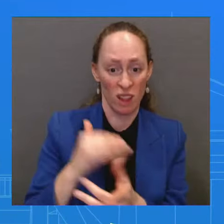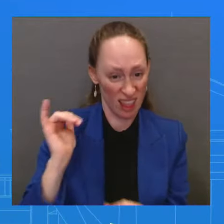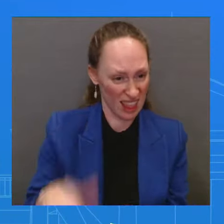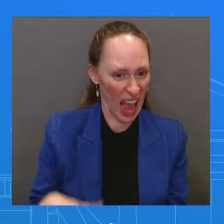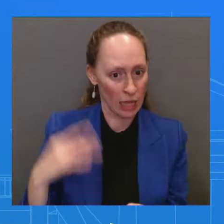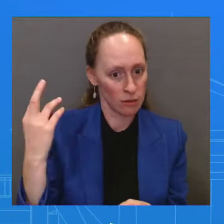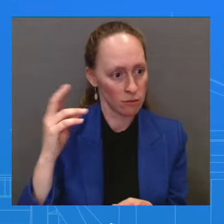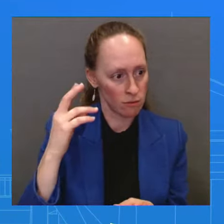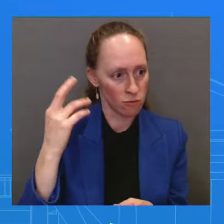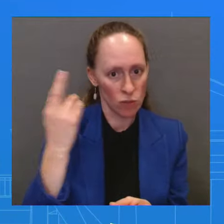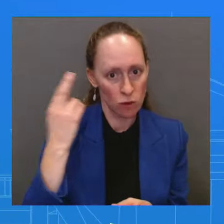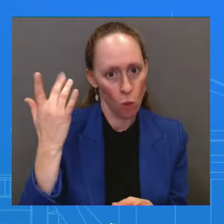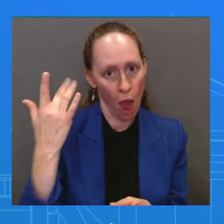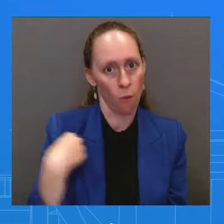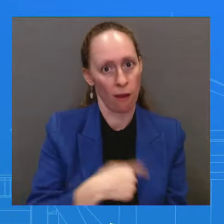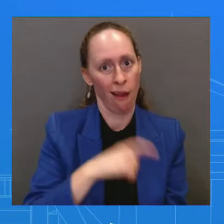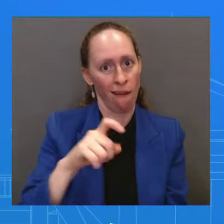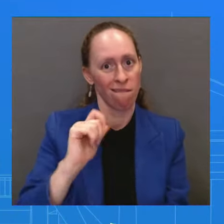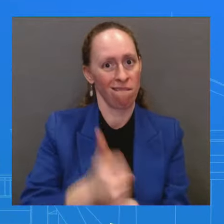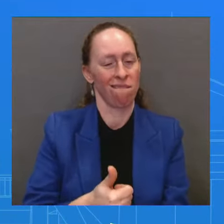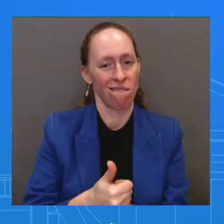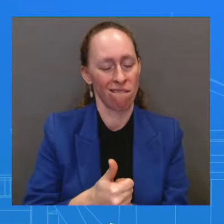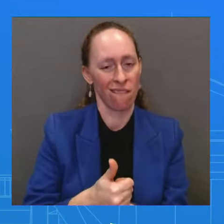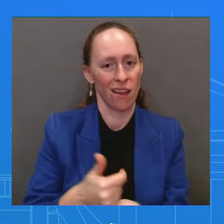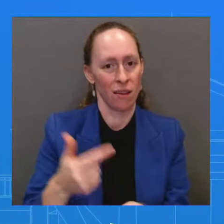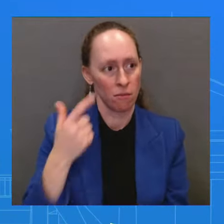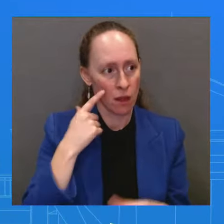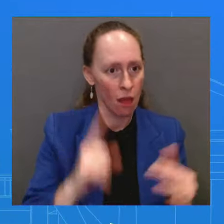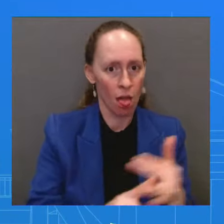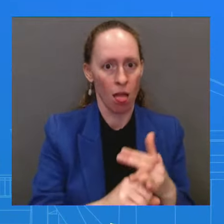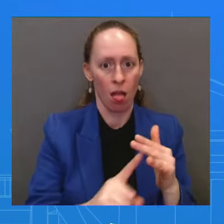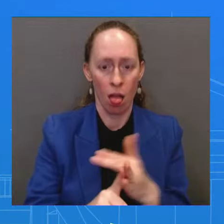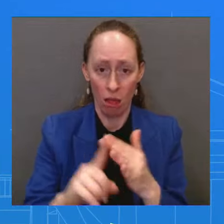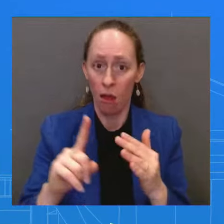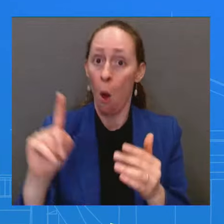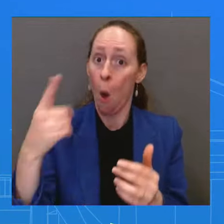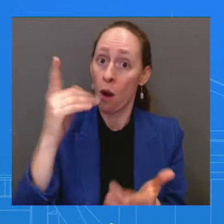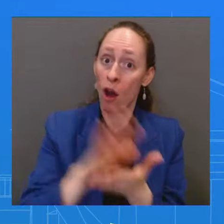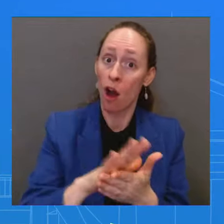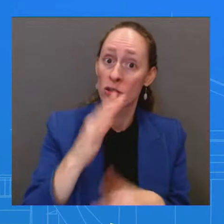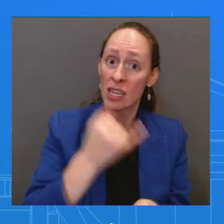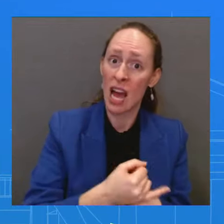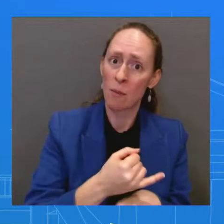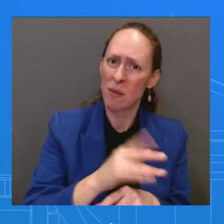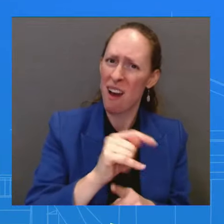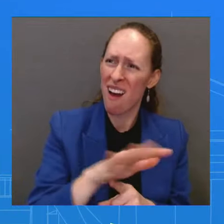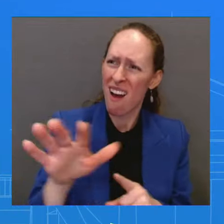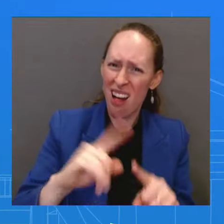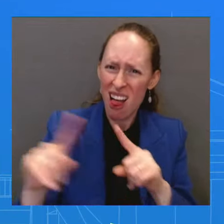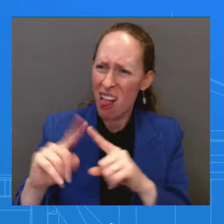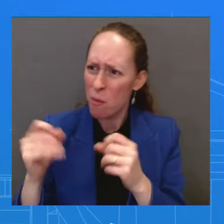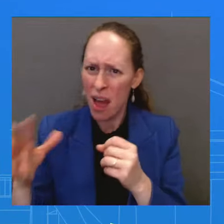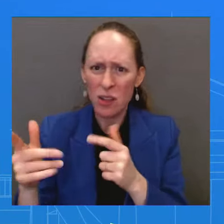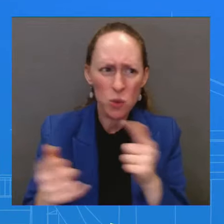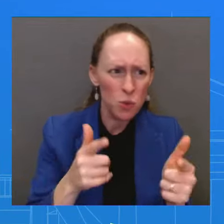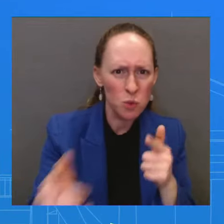And not just on campuses -- right? in communities just across the country. And so, we want to be there for the survivors in the communities